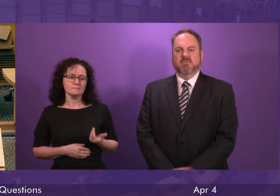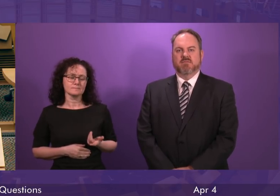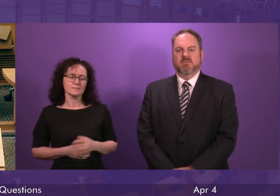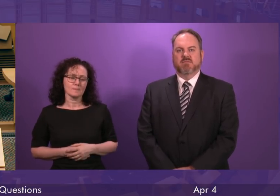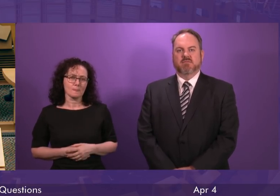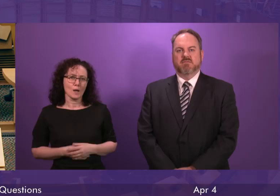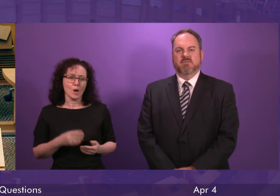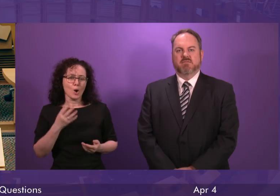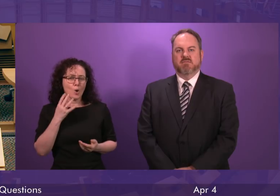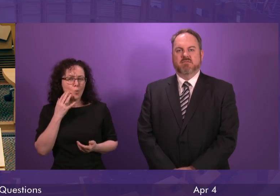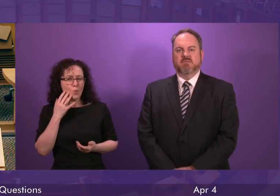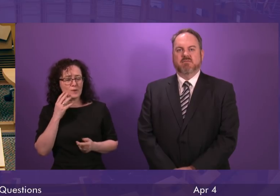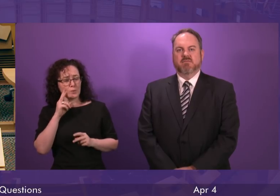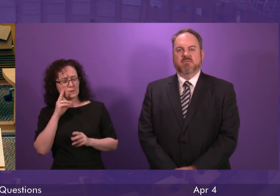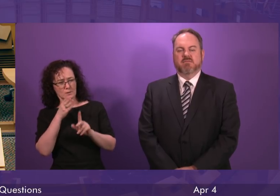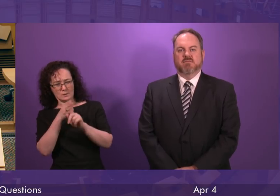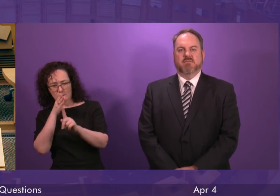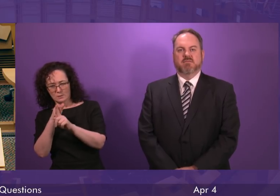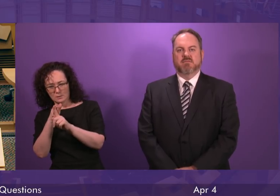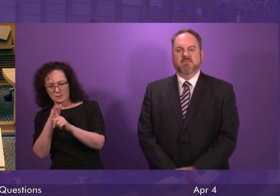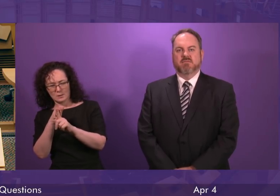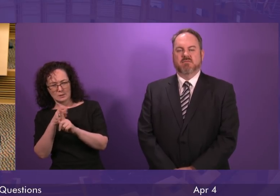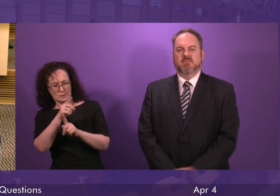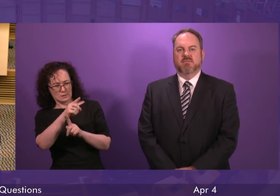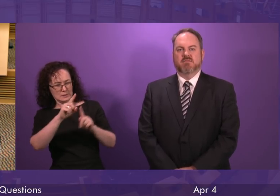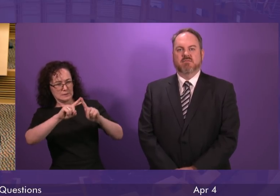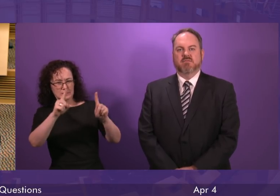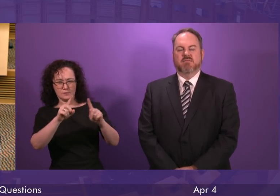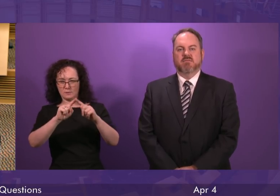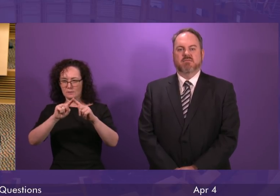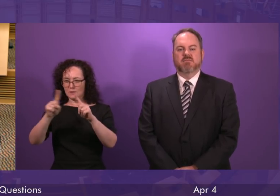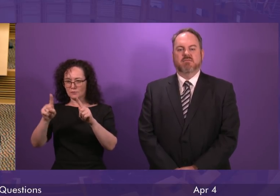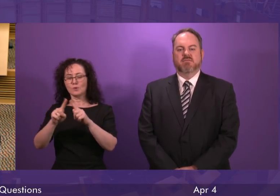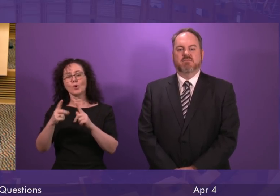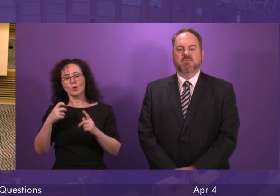there are apparent variations, it is then possible to look into whether they are for